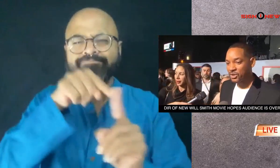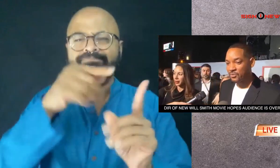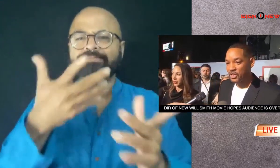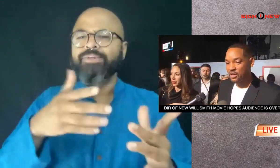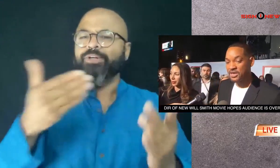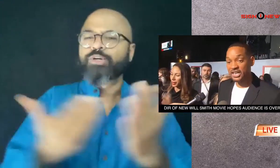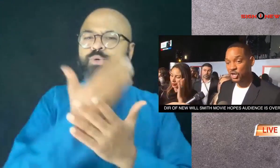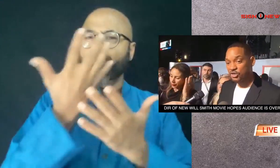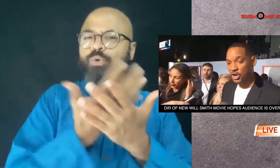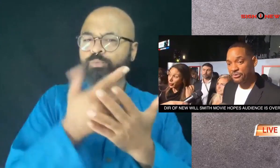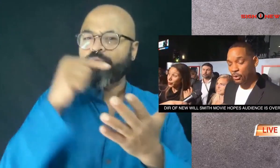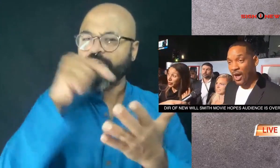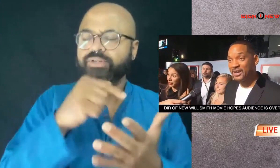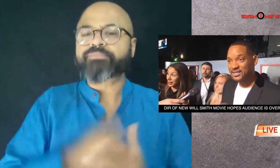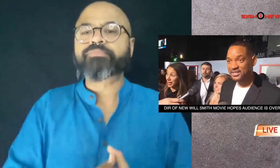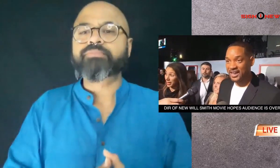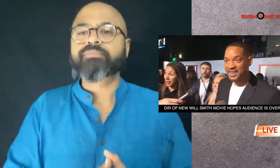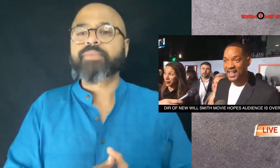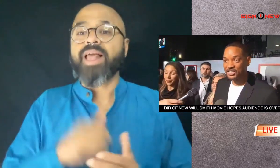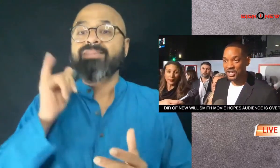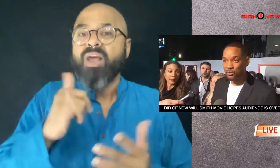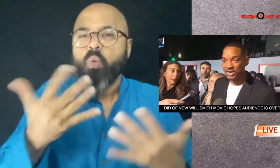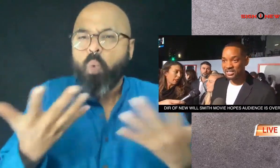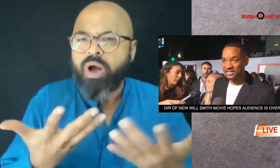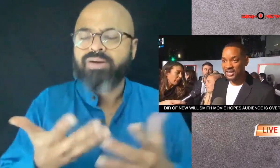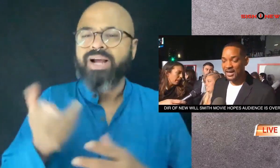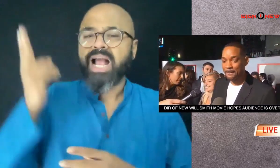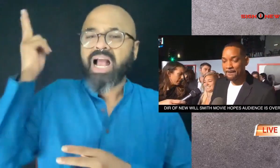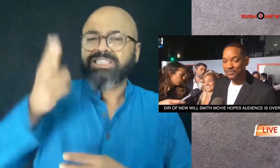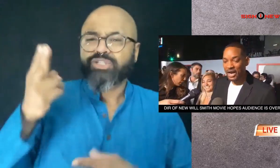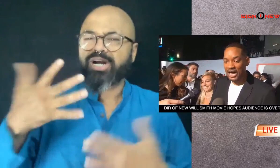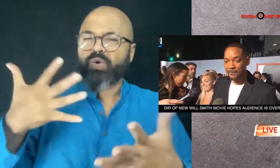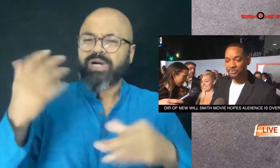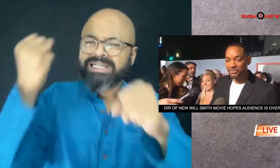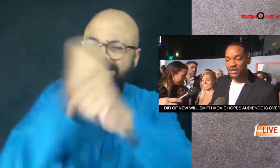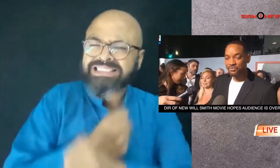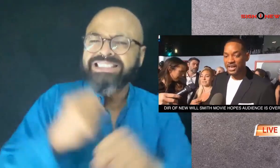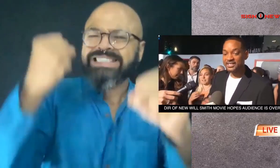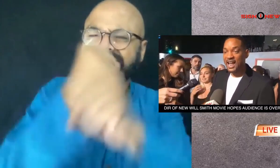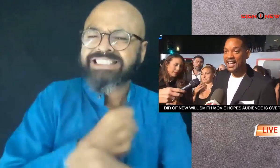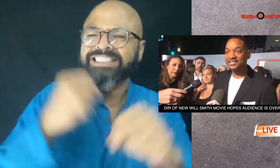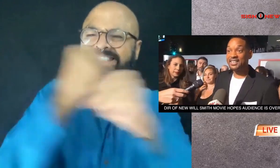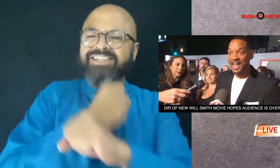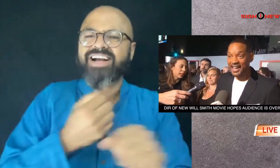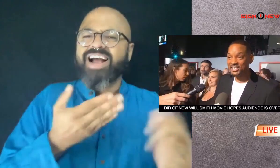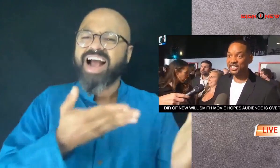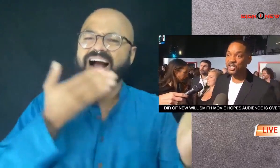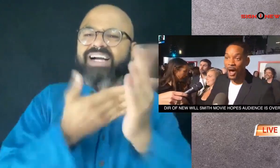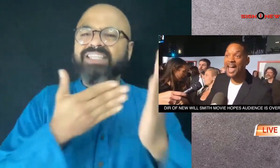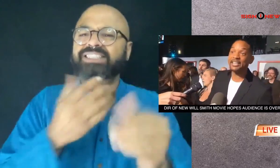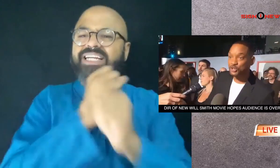story at the center of the new movie which is the historic struggle against slavery in